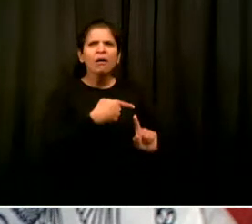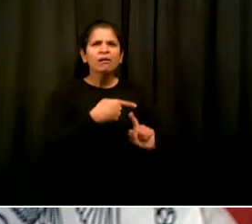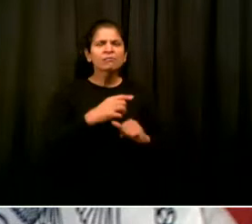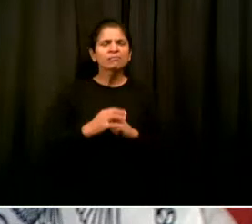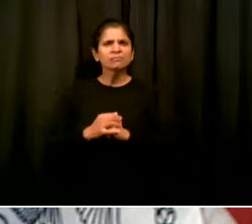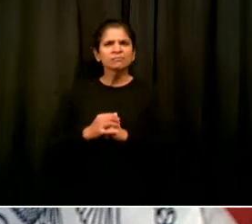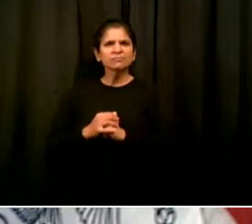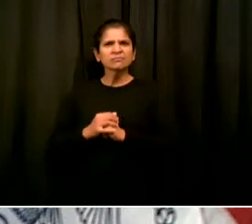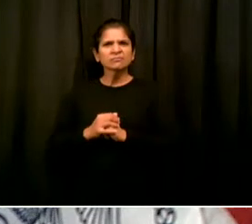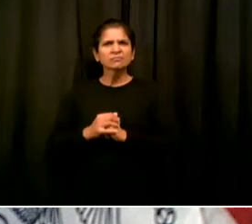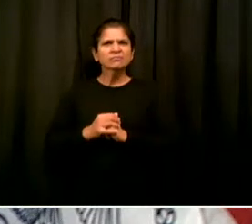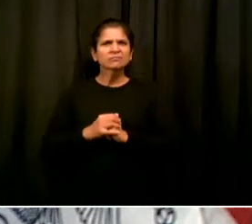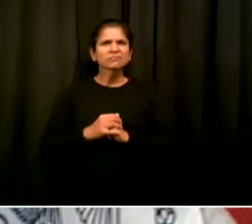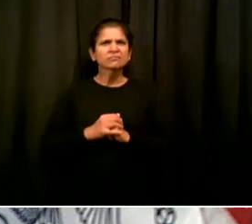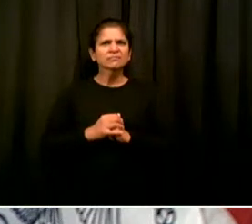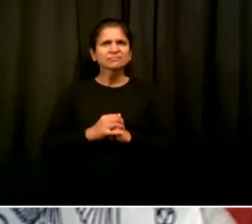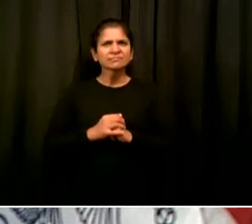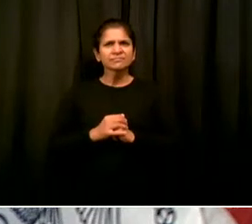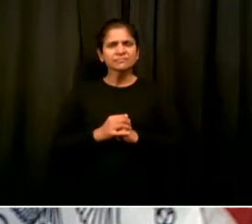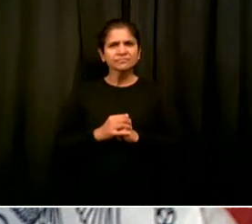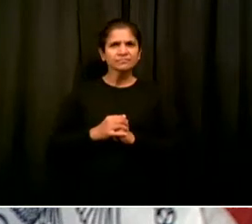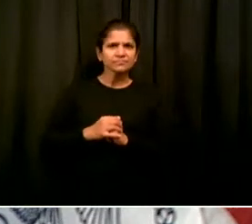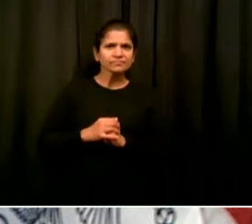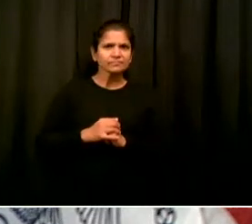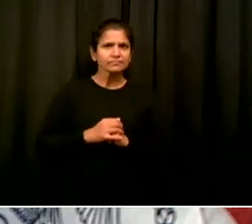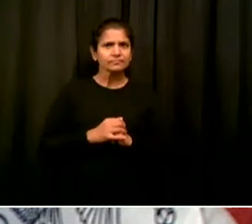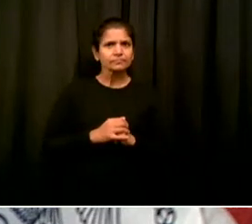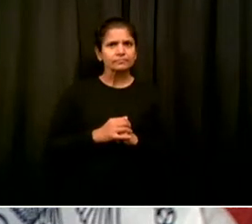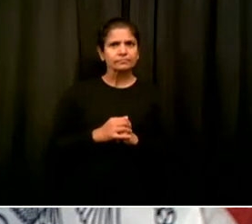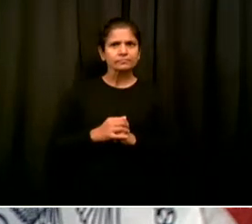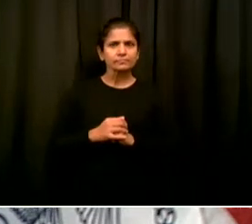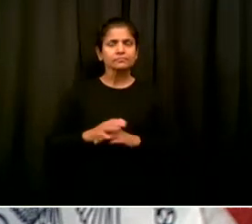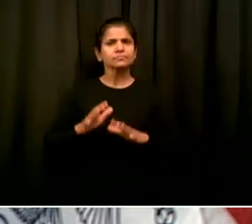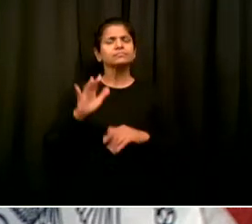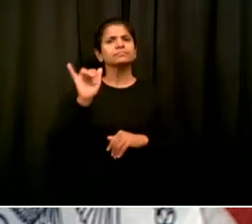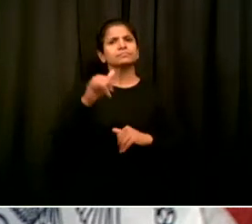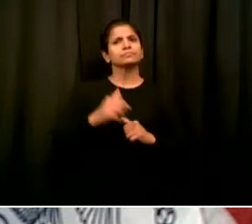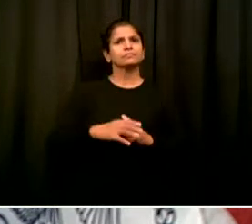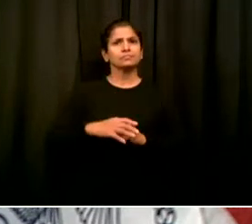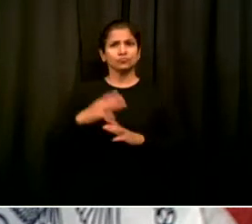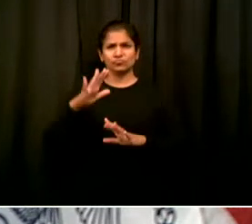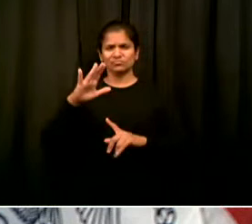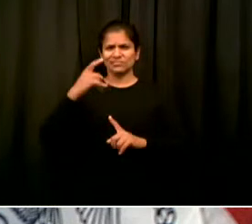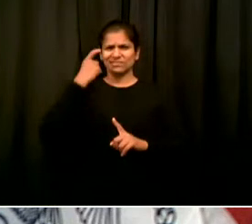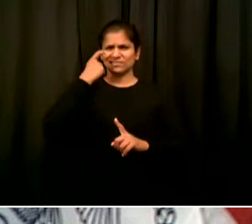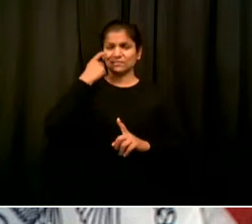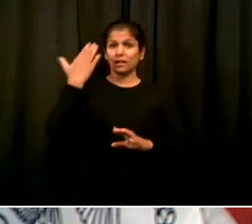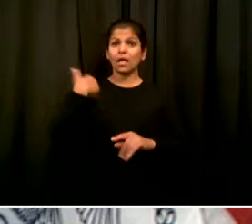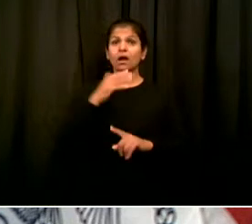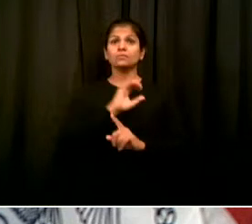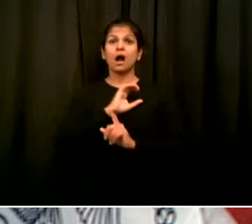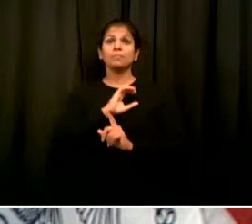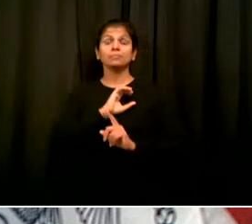THESE OFFICERS HAVE BEEN AT COMMUNITY MEETINGS, TOLD NEW YORKERS TO